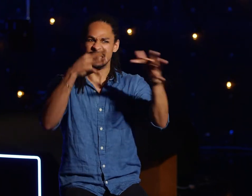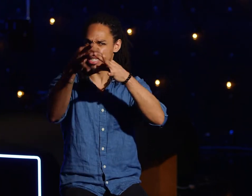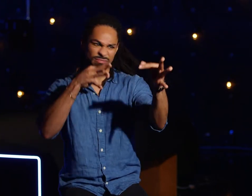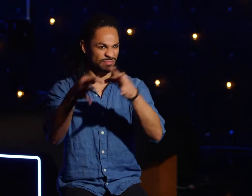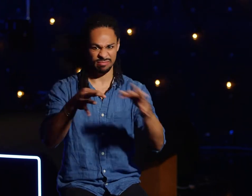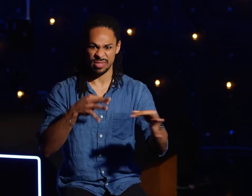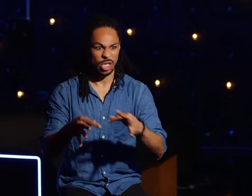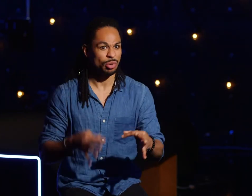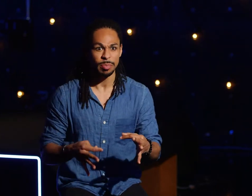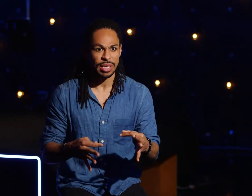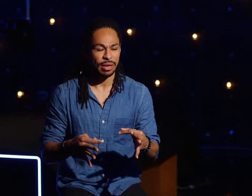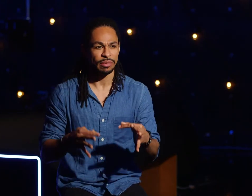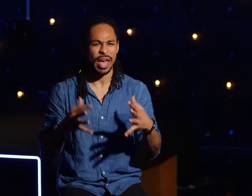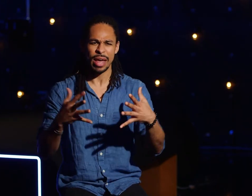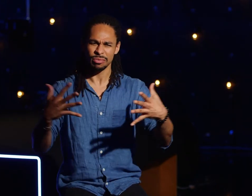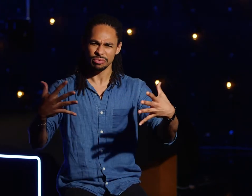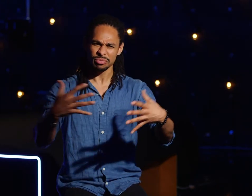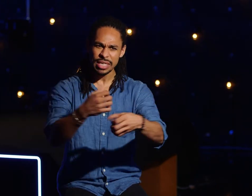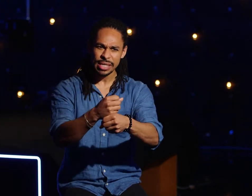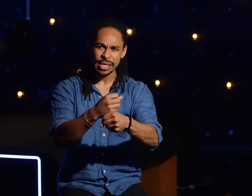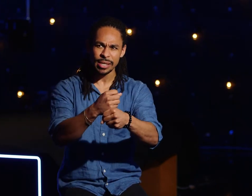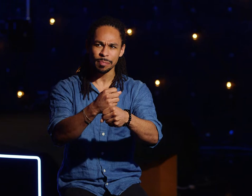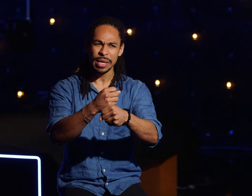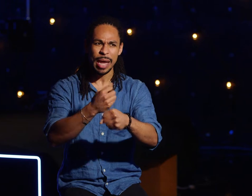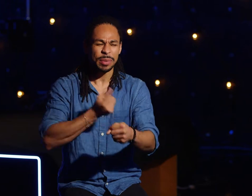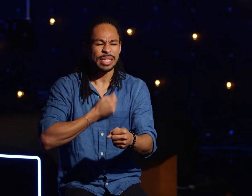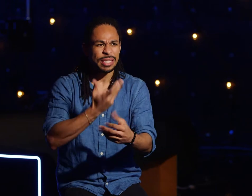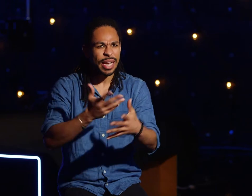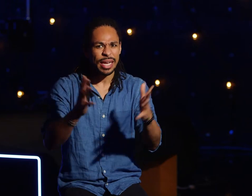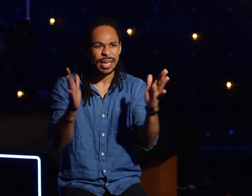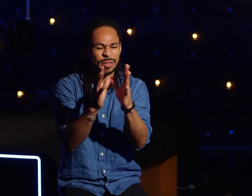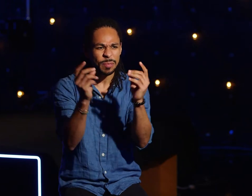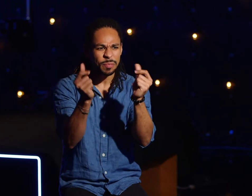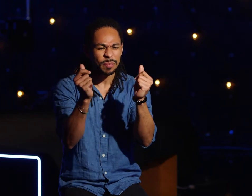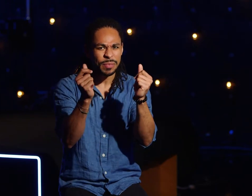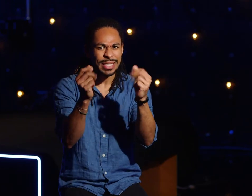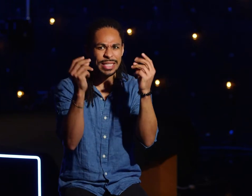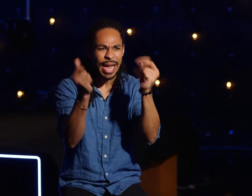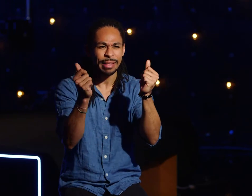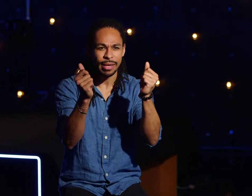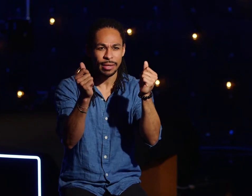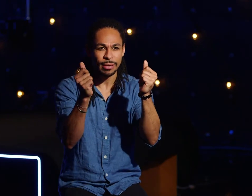and descriptive and really be able to say it tightly.